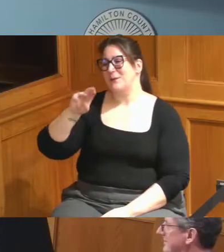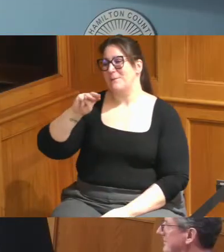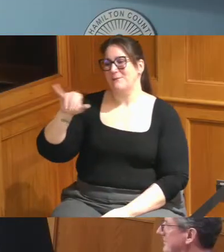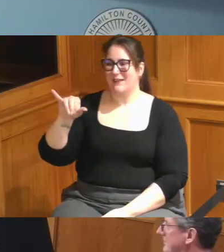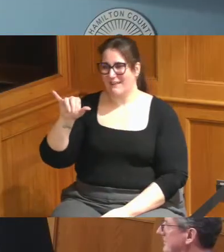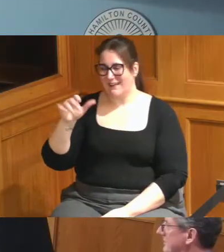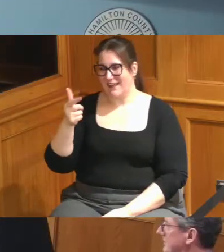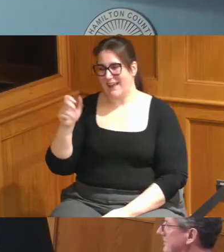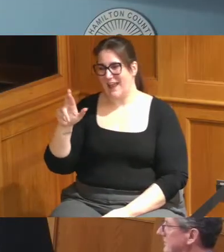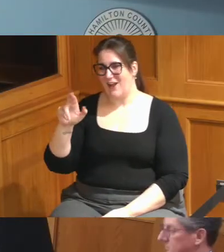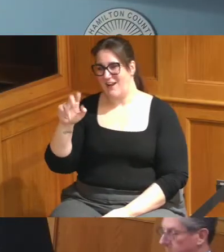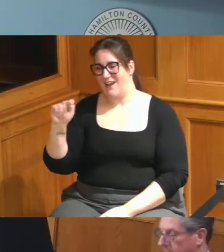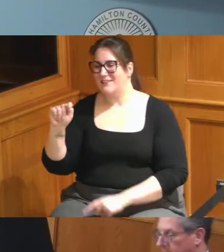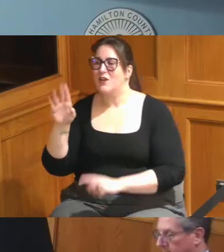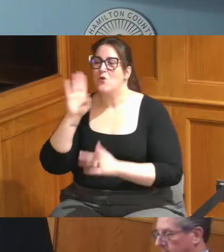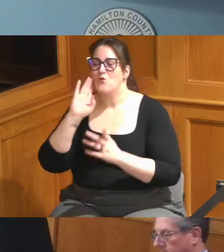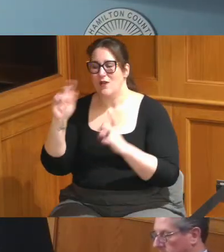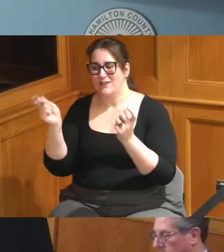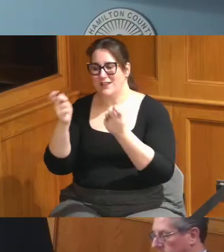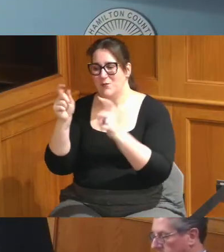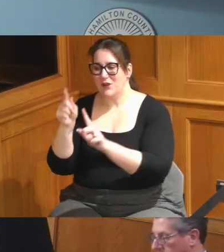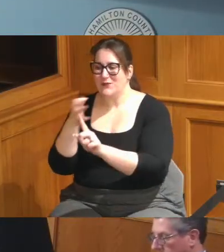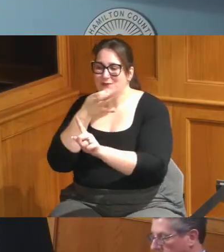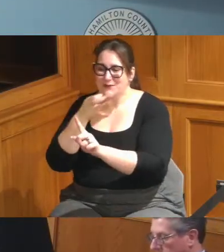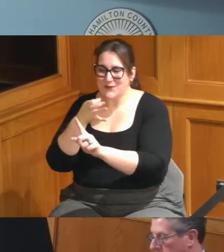going to celebrate you in just one second, but I just want to give everybody a heads up. We're